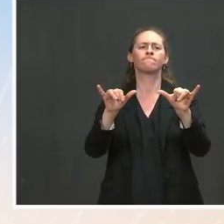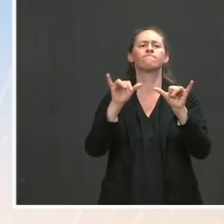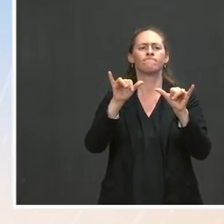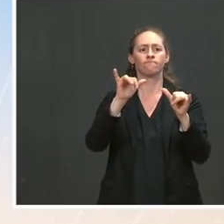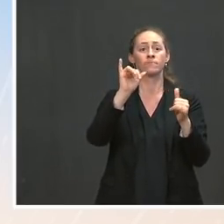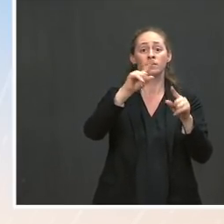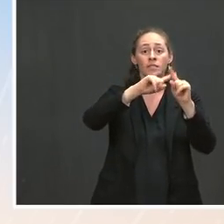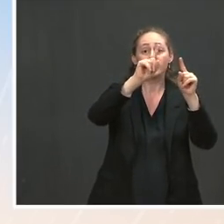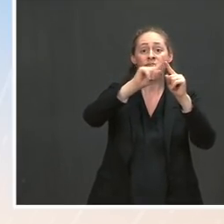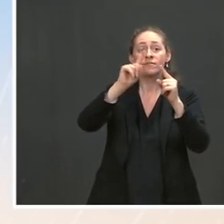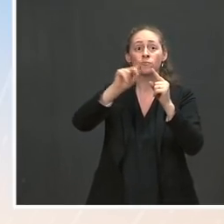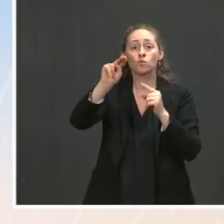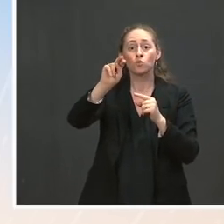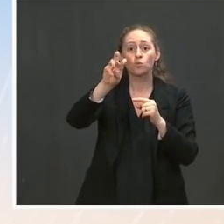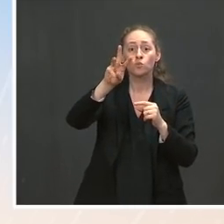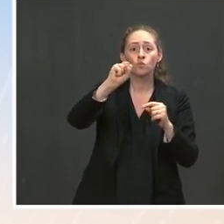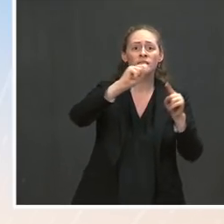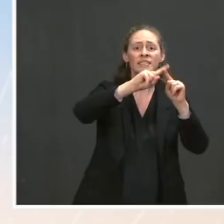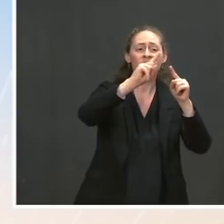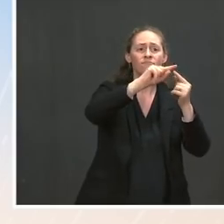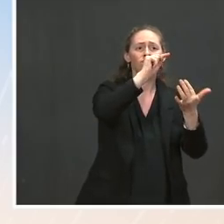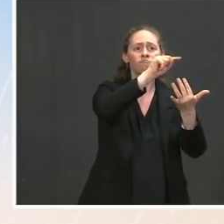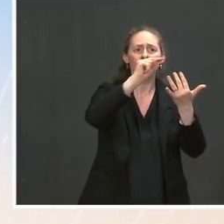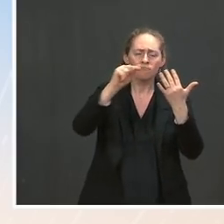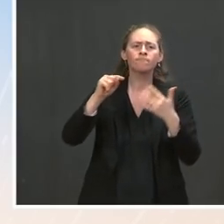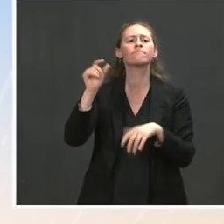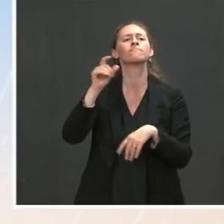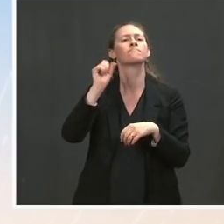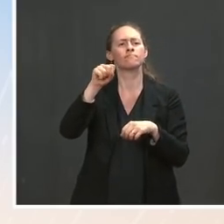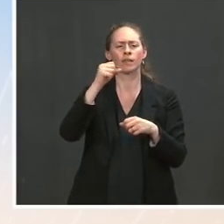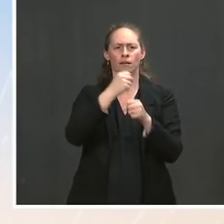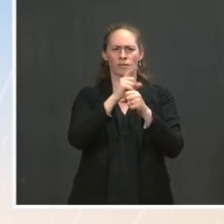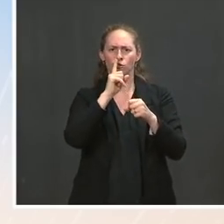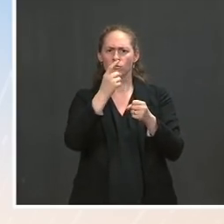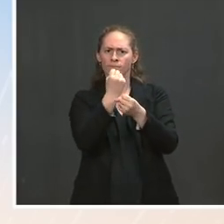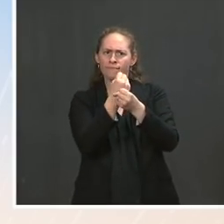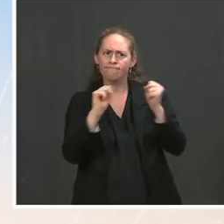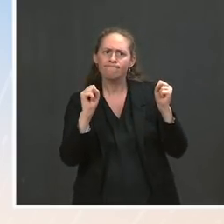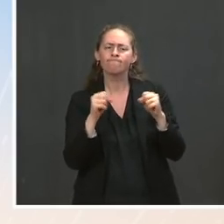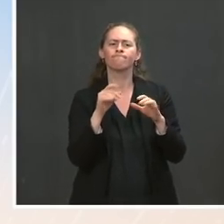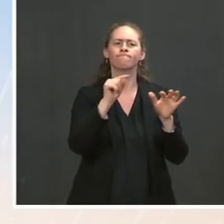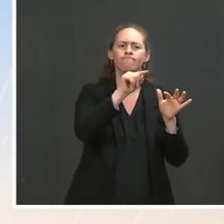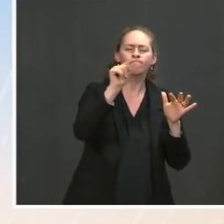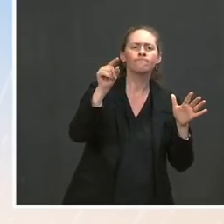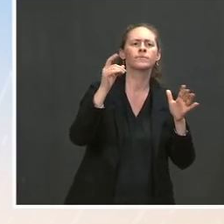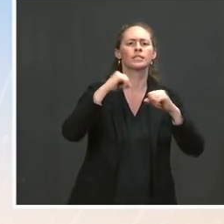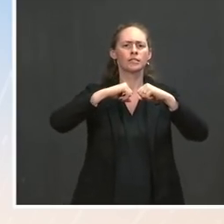as well as the shelters. What he was conveying is, right now his focus is on moving these kids